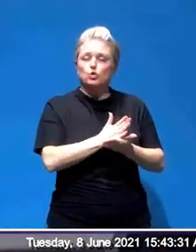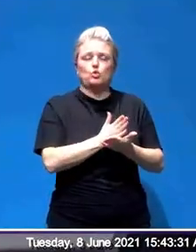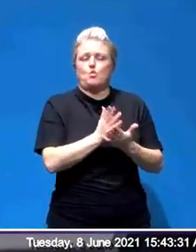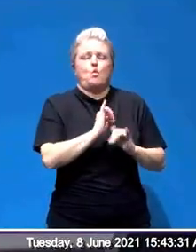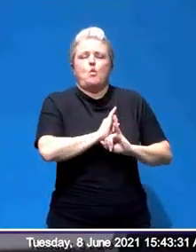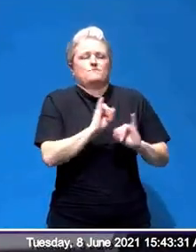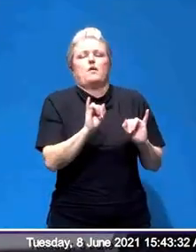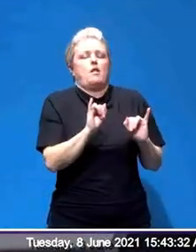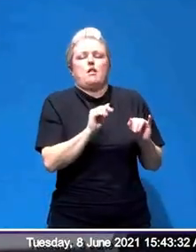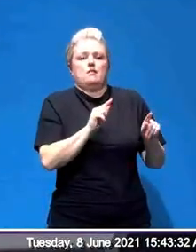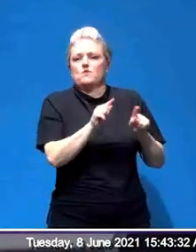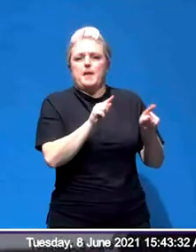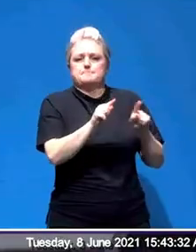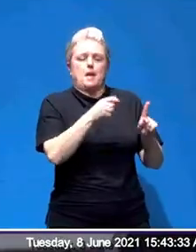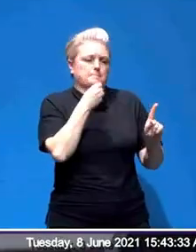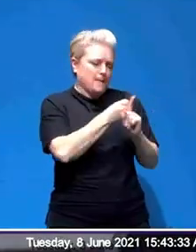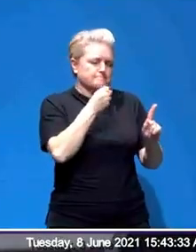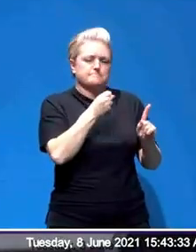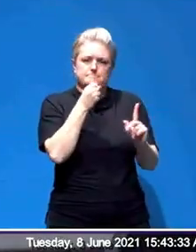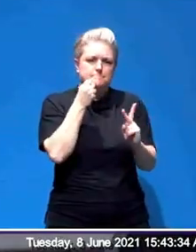receiving a letter like that would cause.